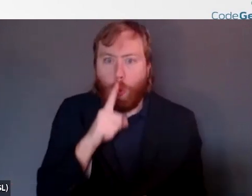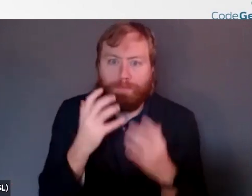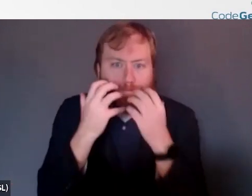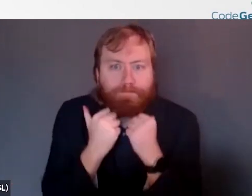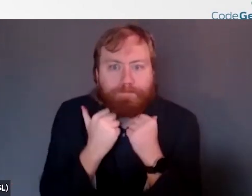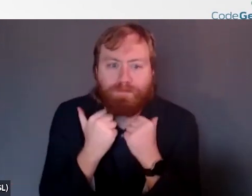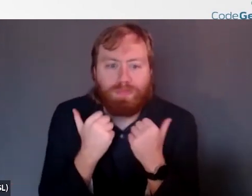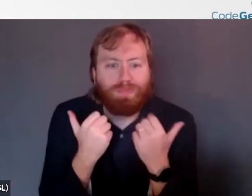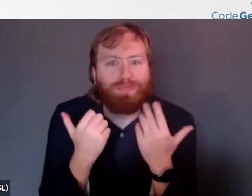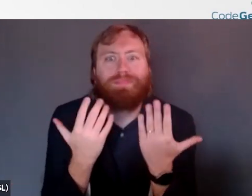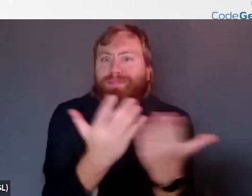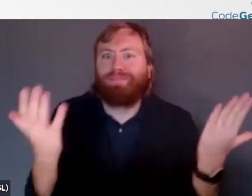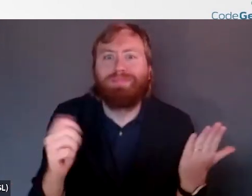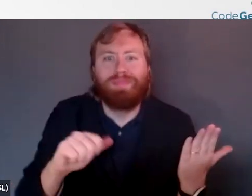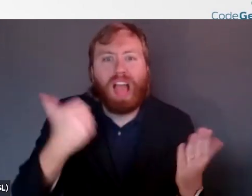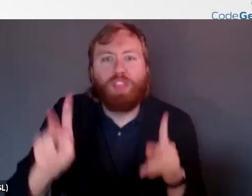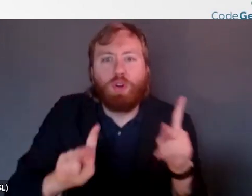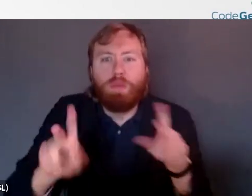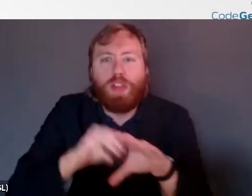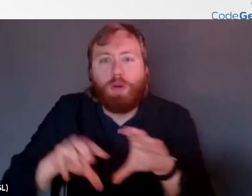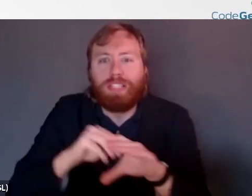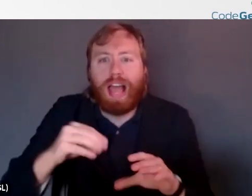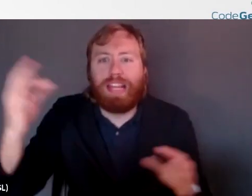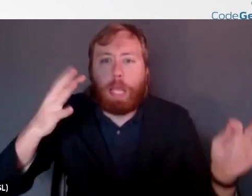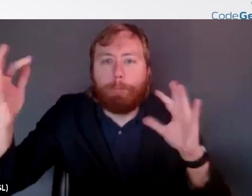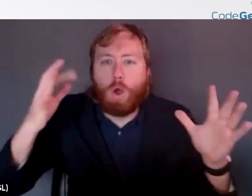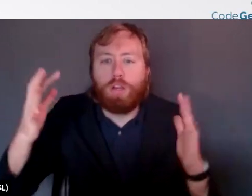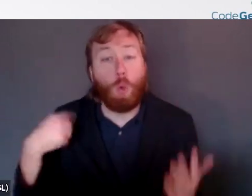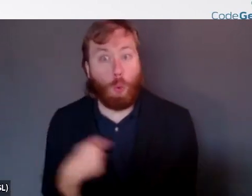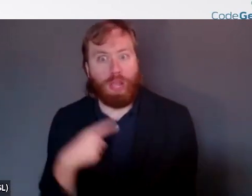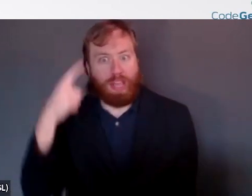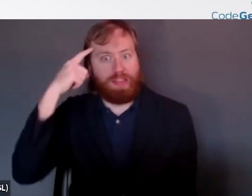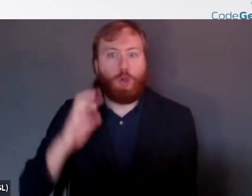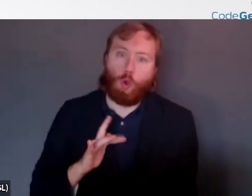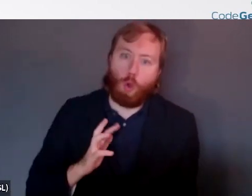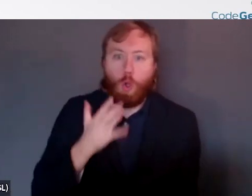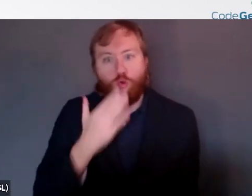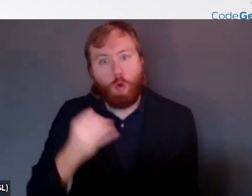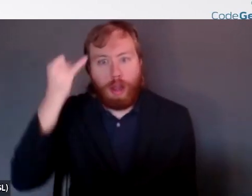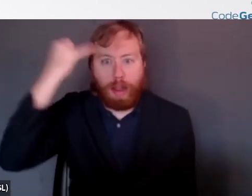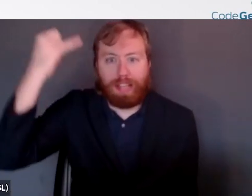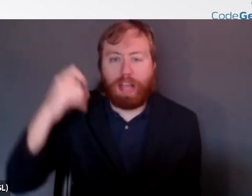Just because we think something's a good idea or might be useful, it might be a lot less useful than we thought, and we'd love to get that feedback.